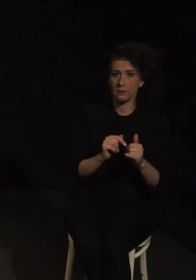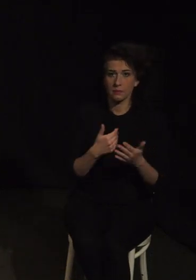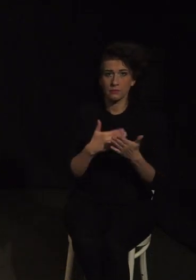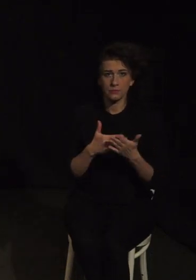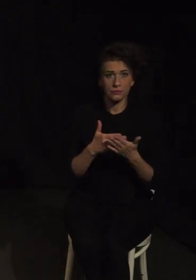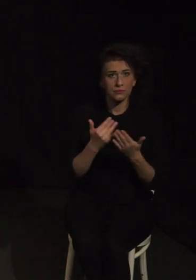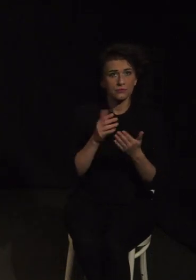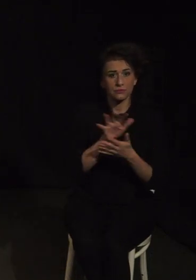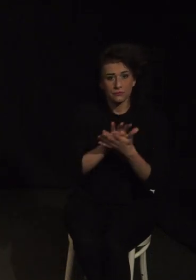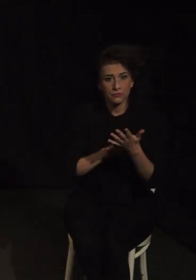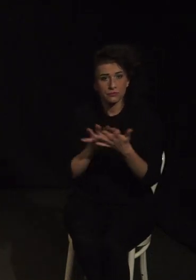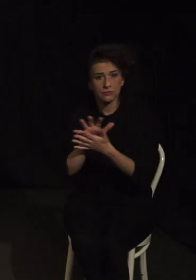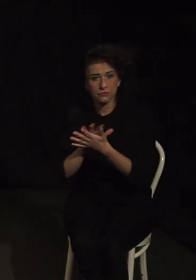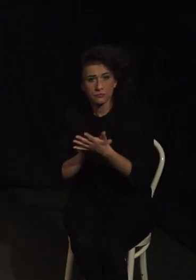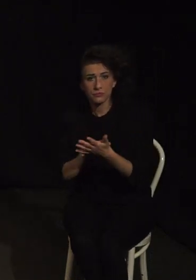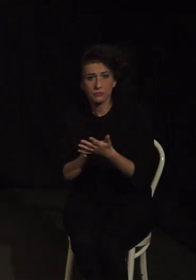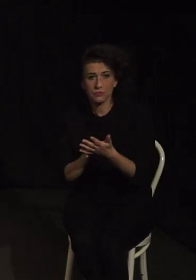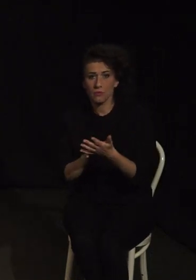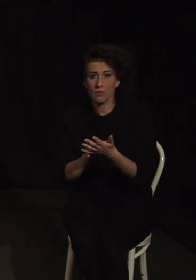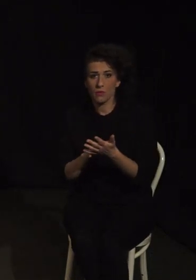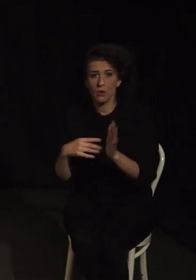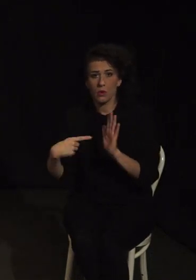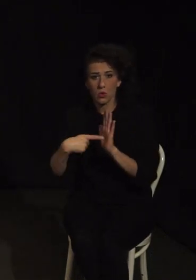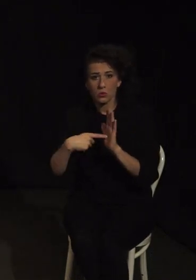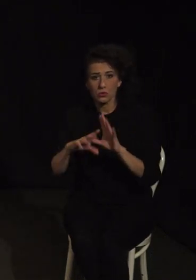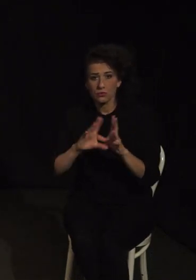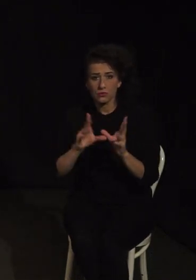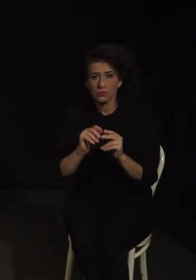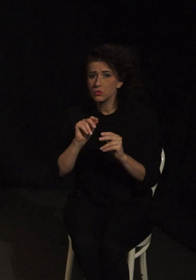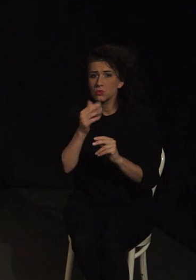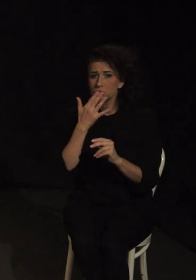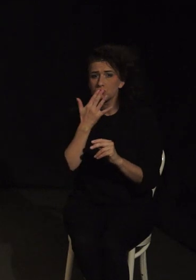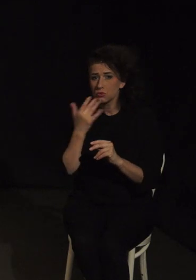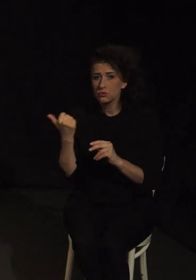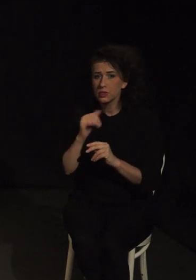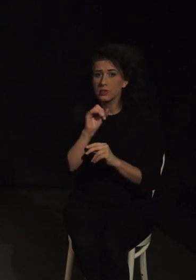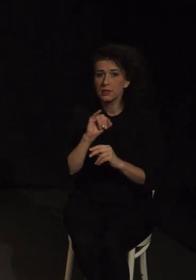if it didn't contain all these things that Irena Jun has explained to us.